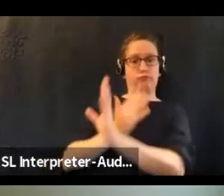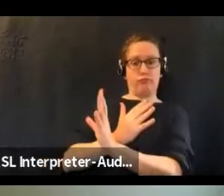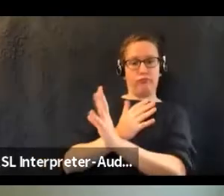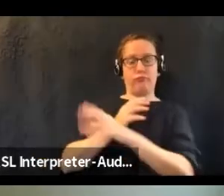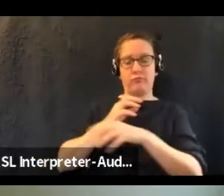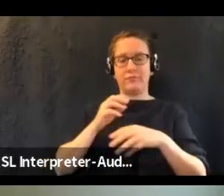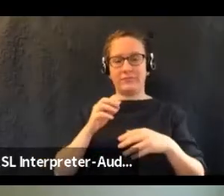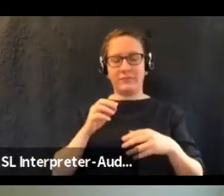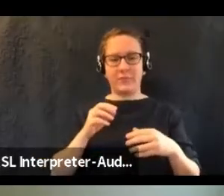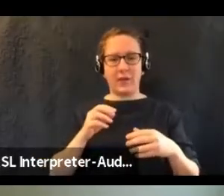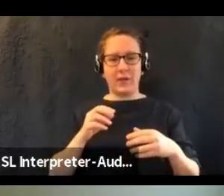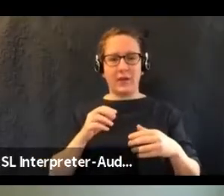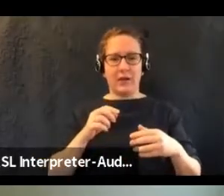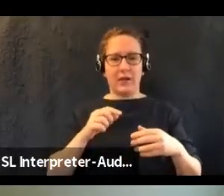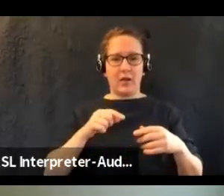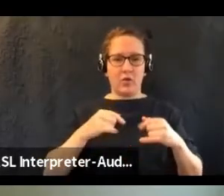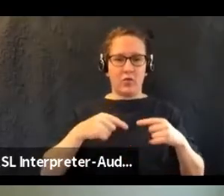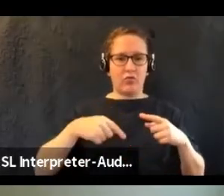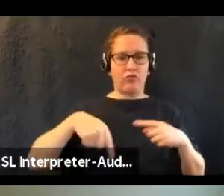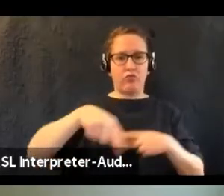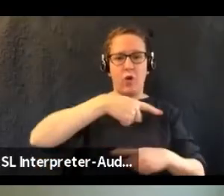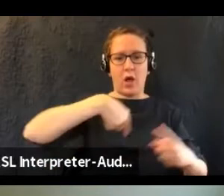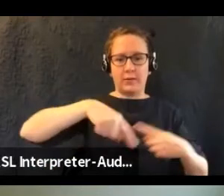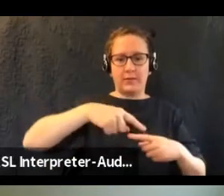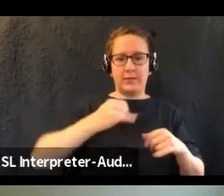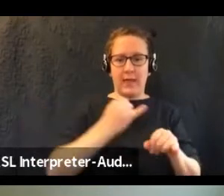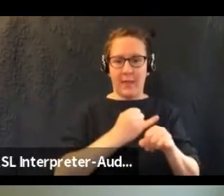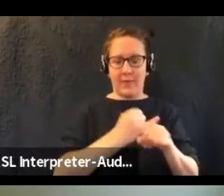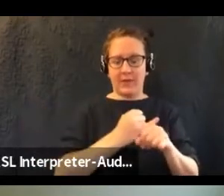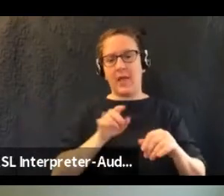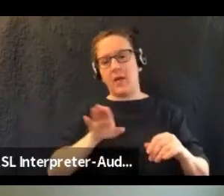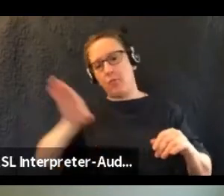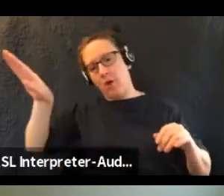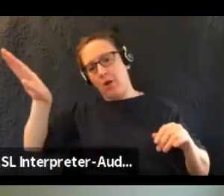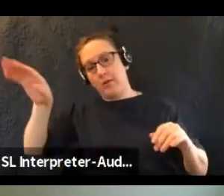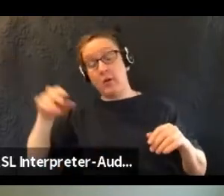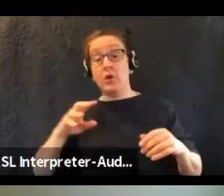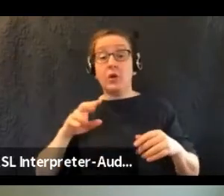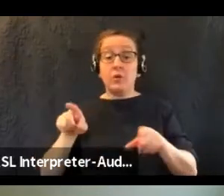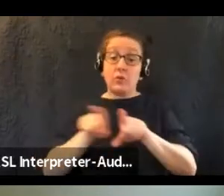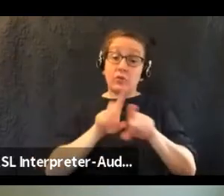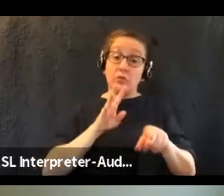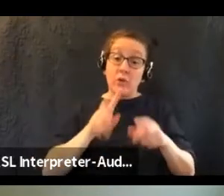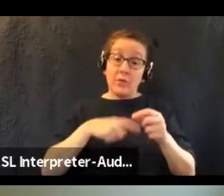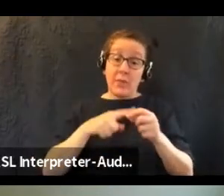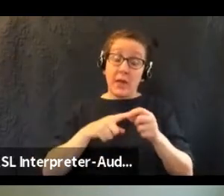We also discuss types of disabilities and accommodations, and then pre departure and